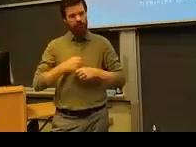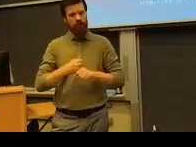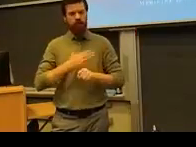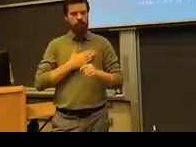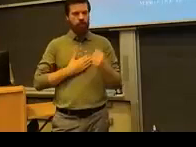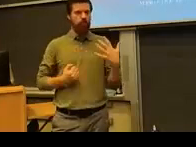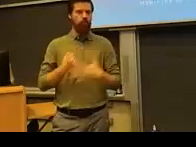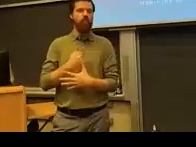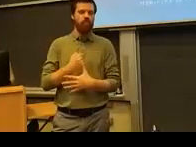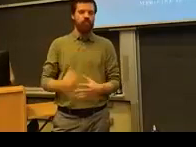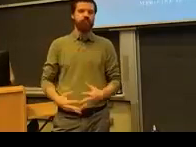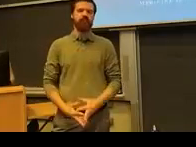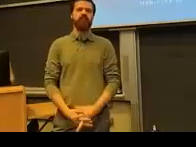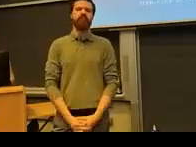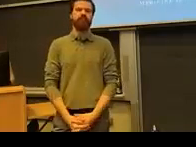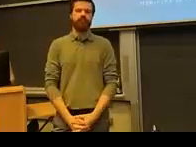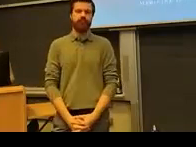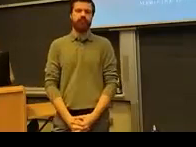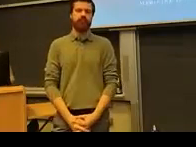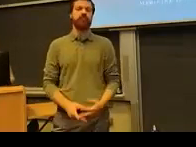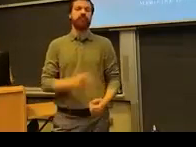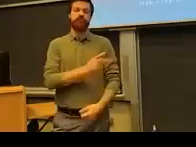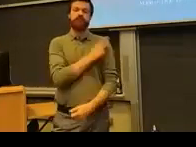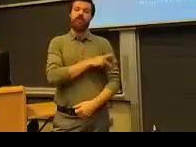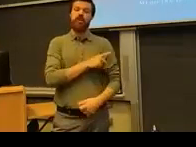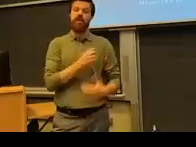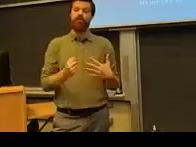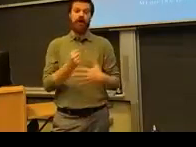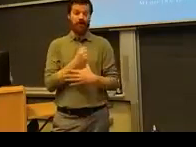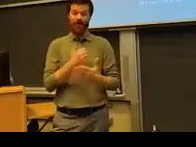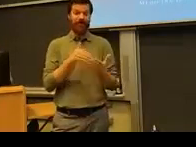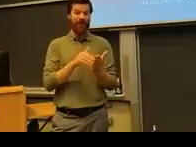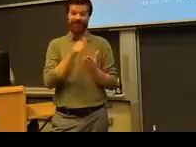um patient priorities often do not align with our priorities we all know this we all work in